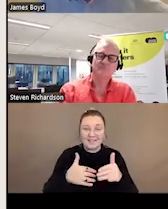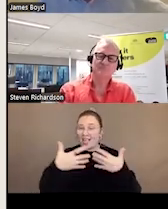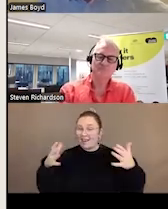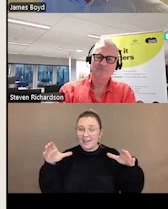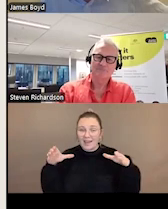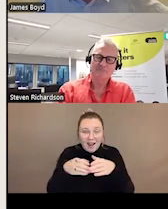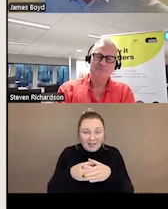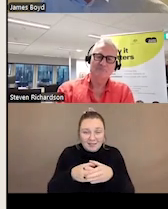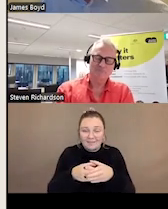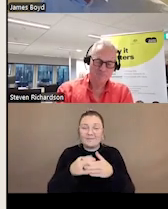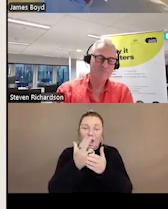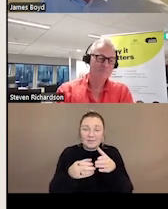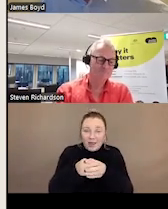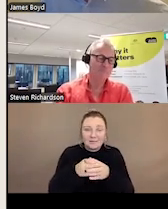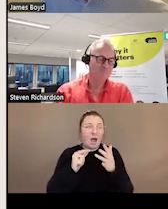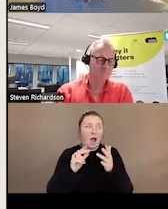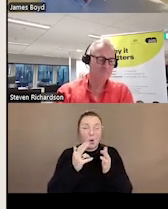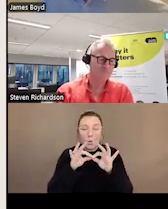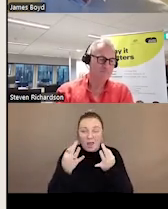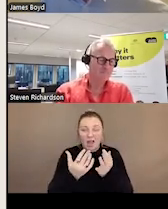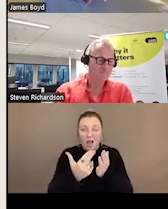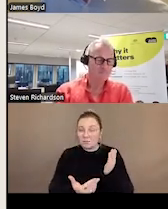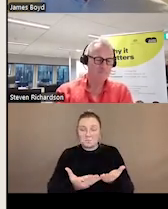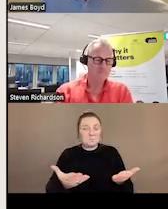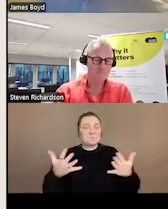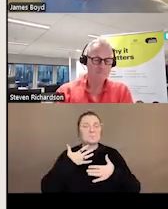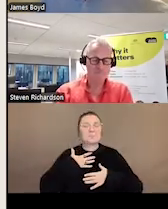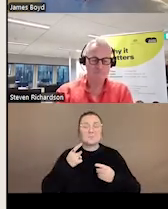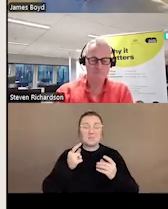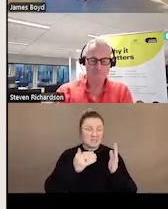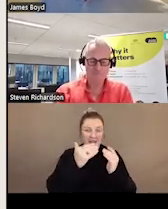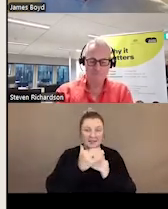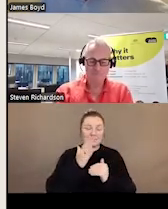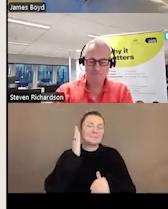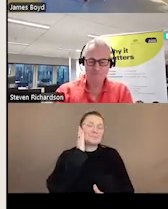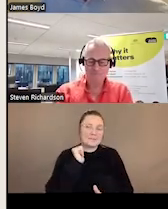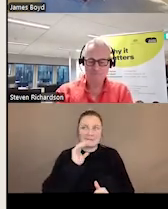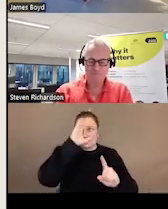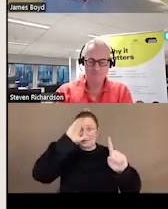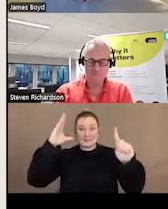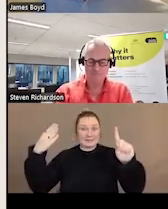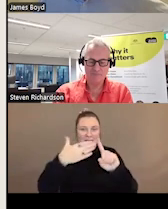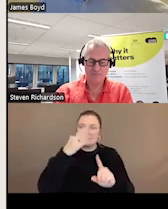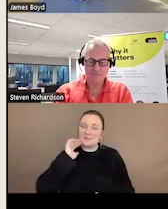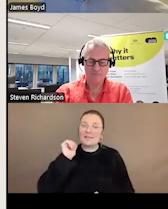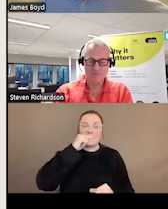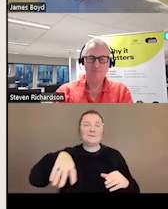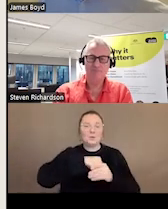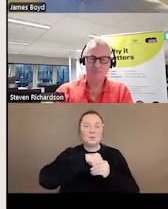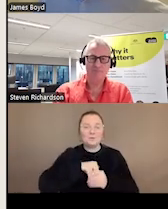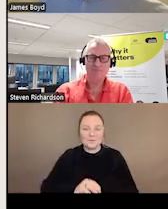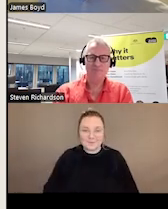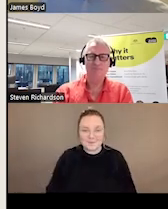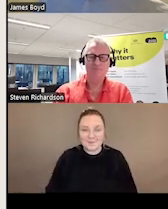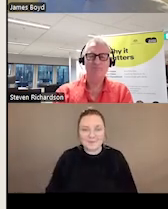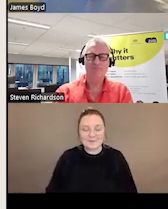collective, any arts organisation, whatever their size or ambition can participate.